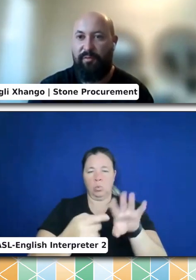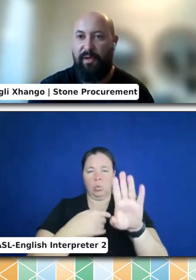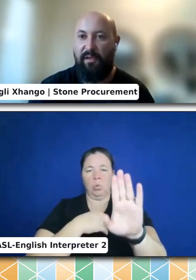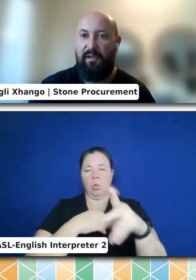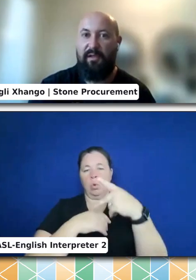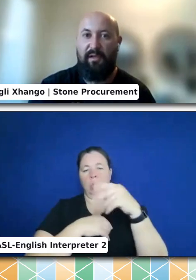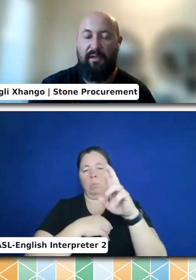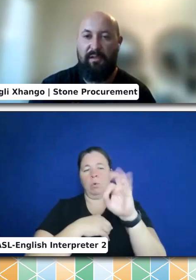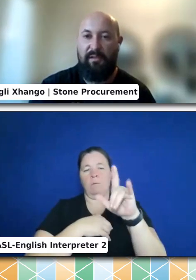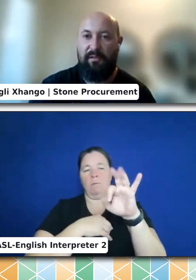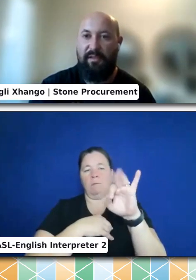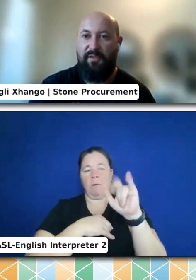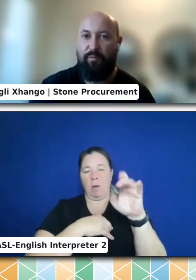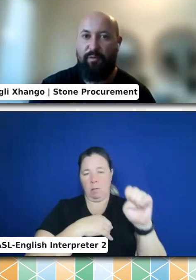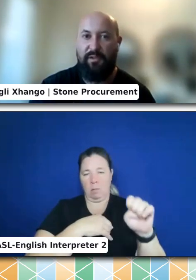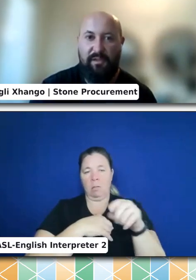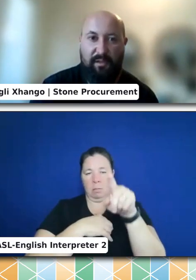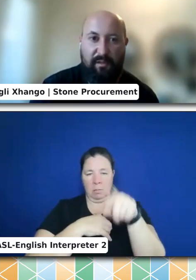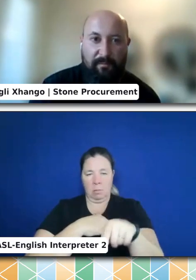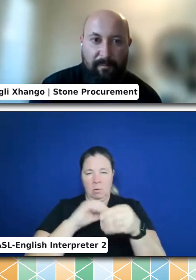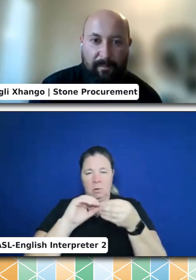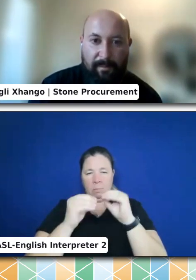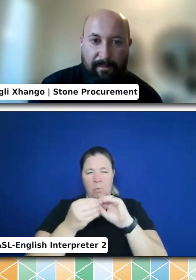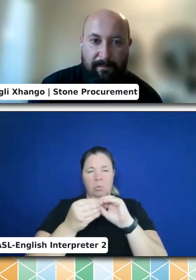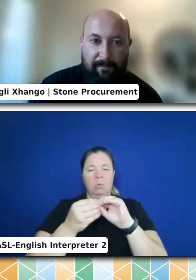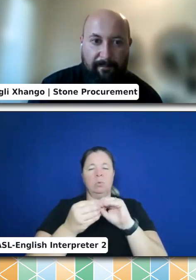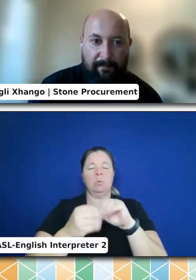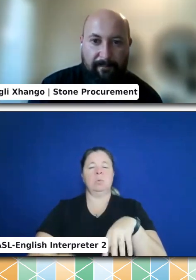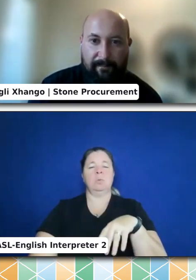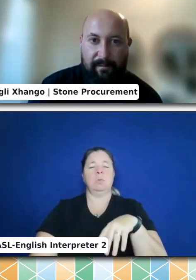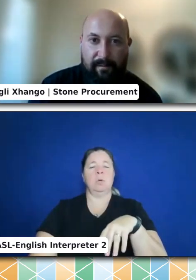Uh, these ones…